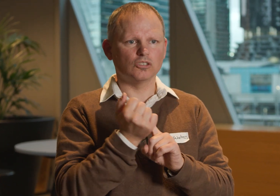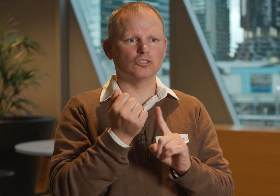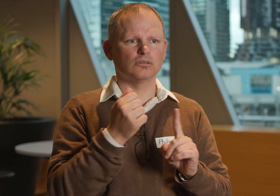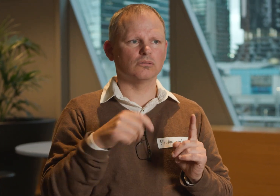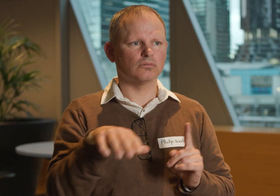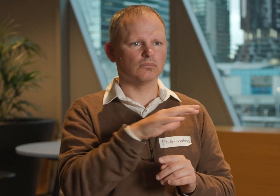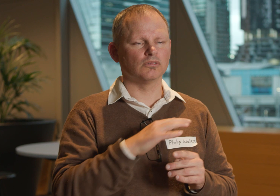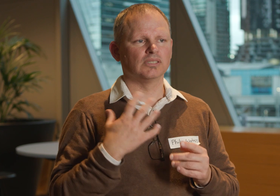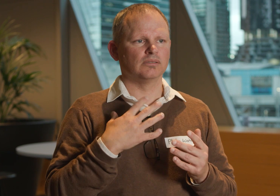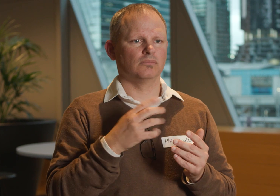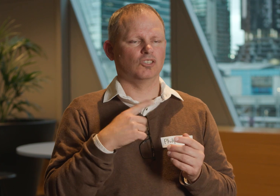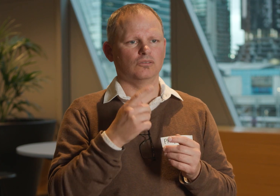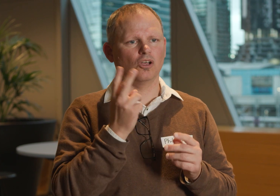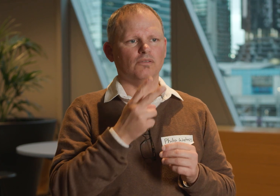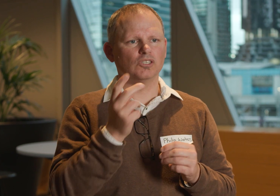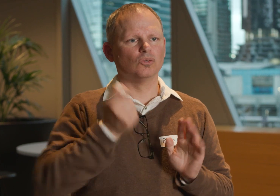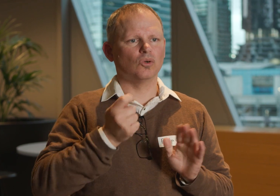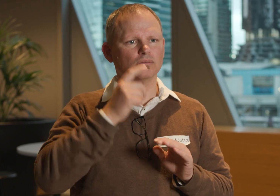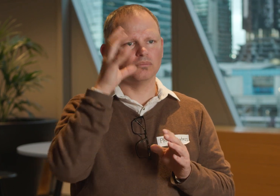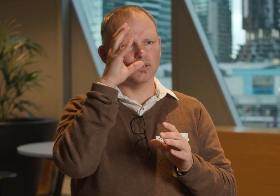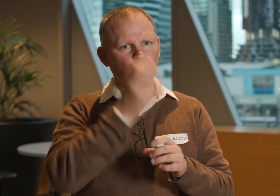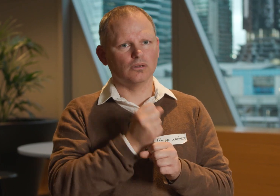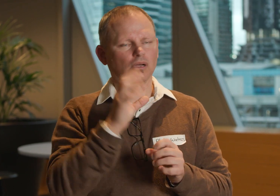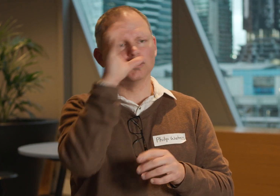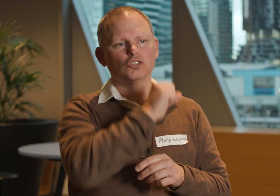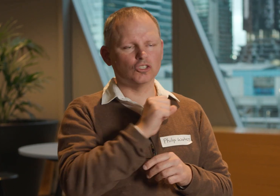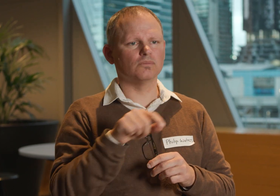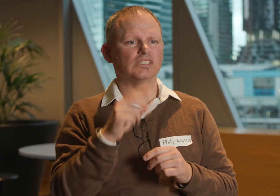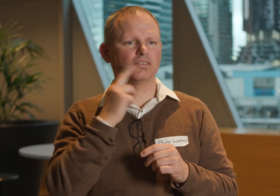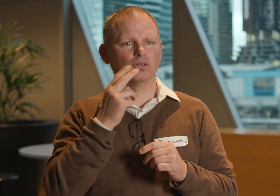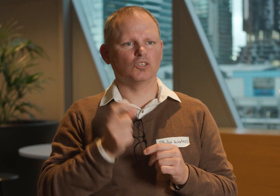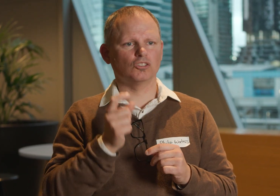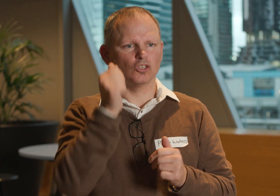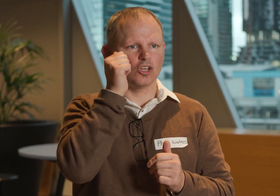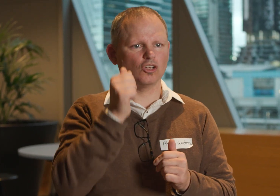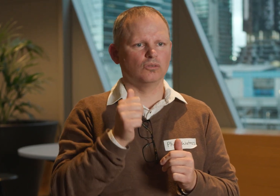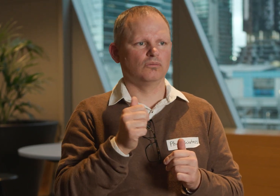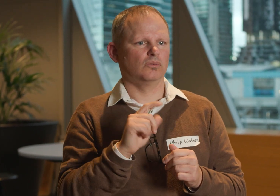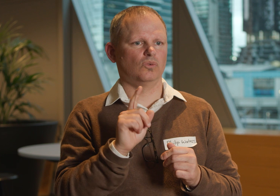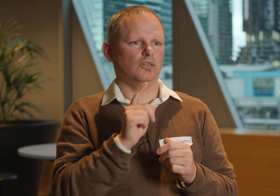legalese, the situation, when coming across the justice system and never assume that the deaf